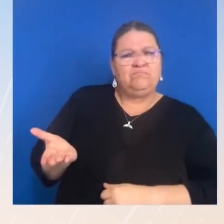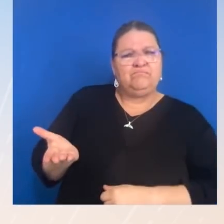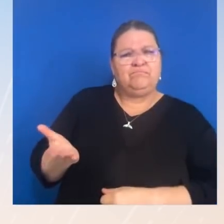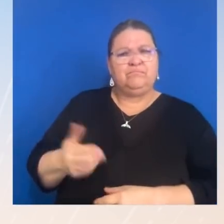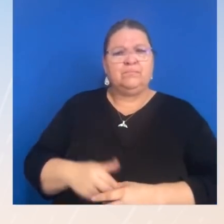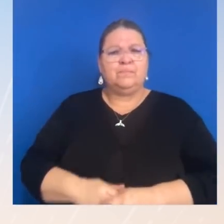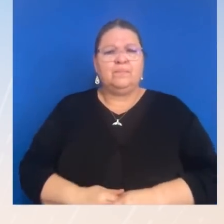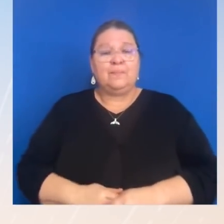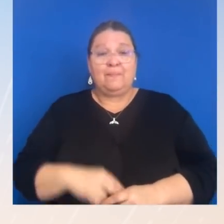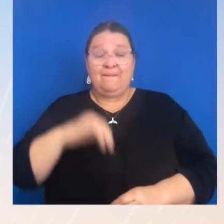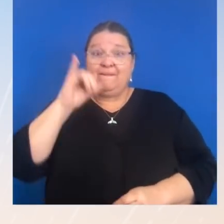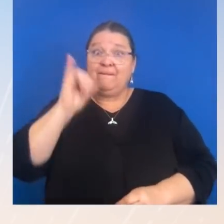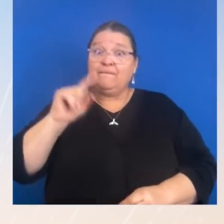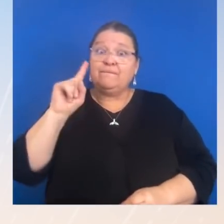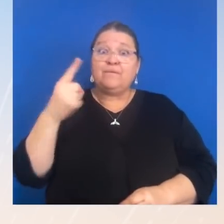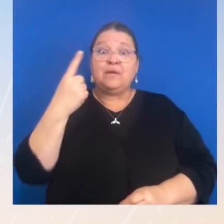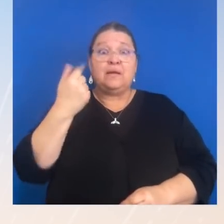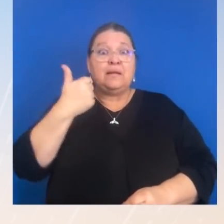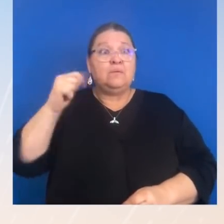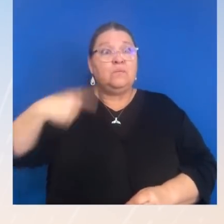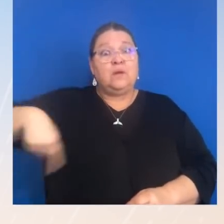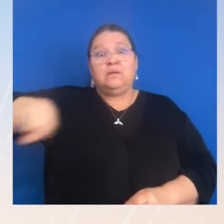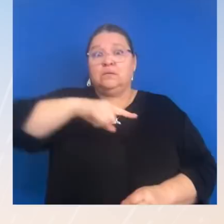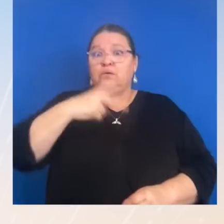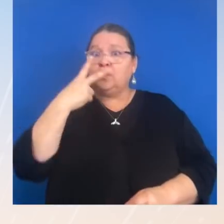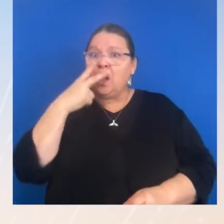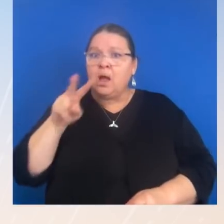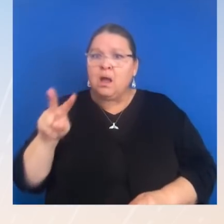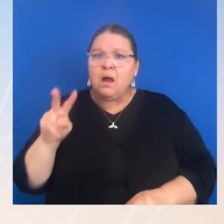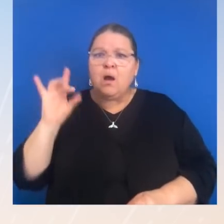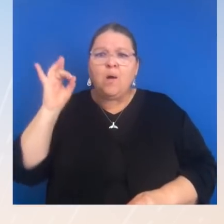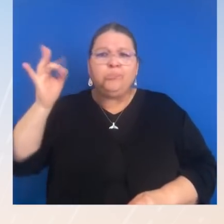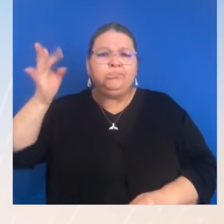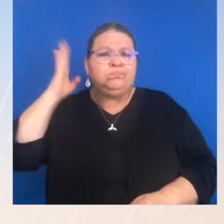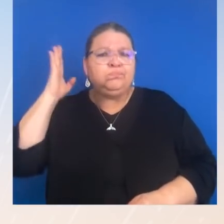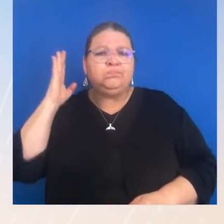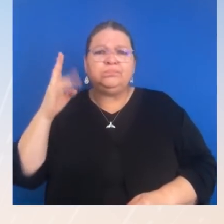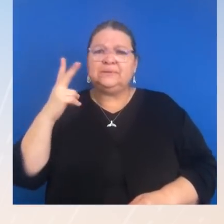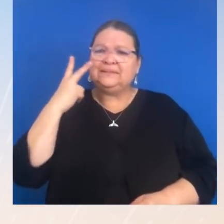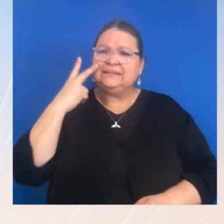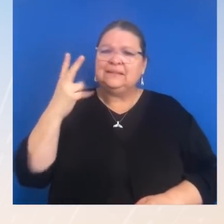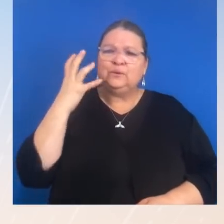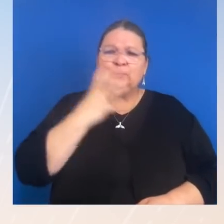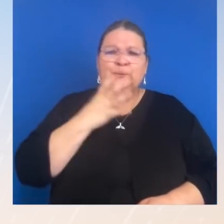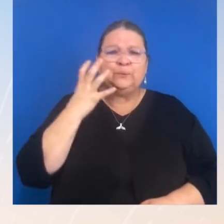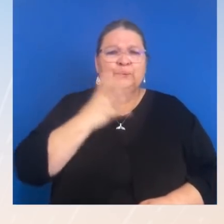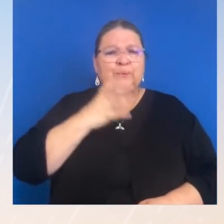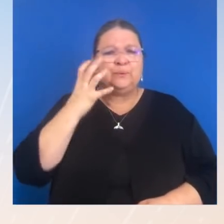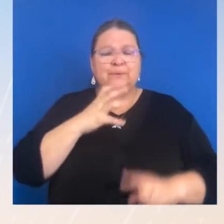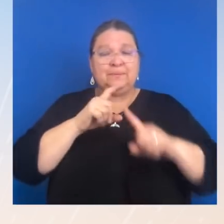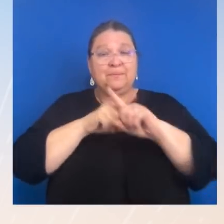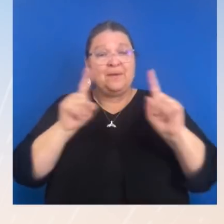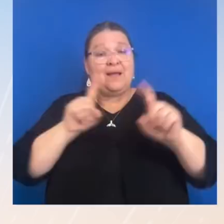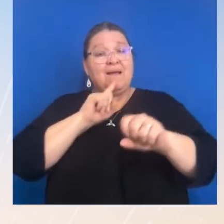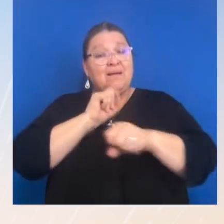of labeling something as a "war crime." That is the ongoing process that is -- we're pursuing at this point in time.